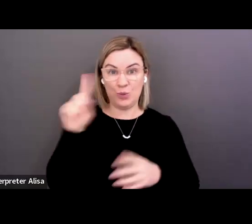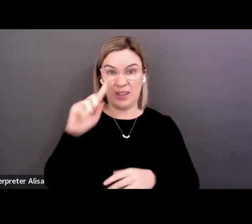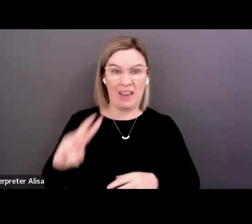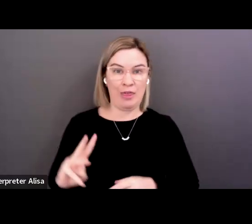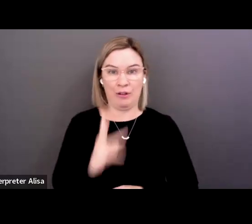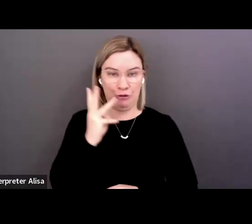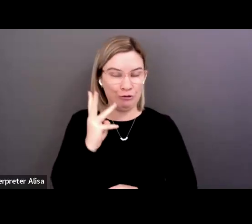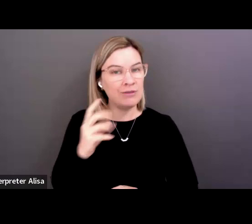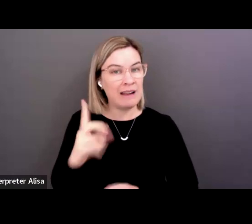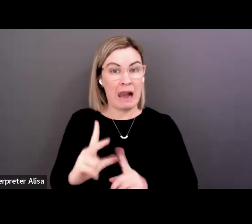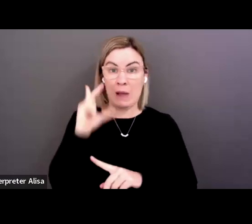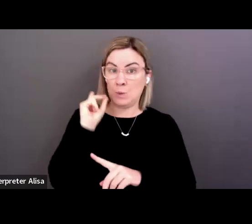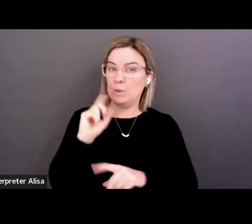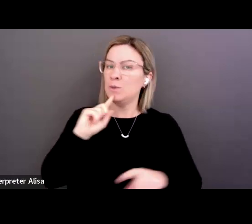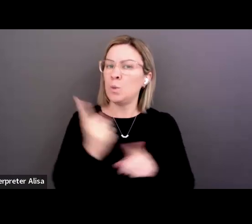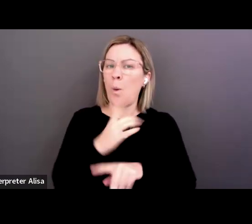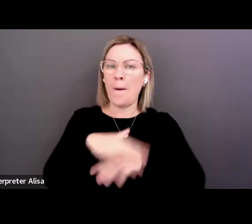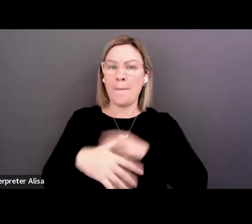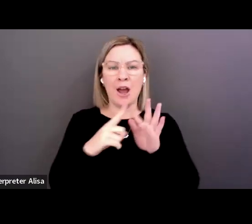we dive in. Today's session is one of three sustainability webinars that has